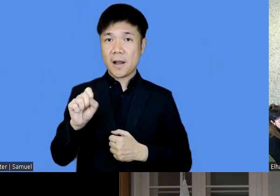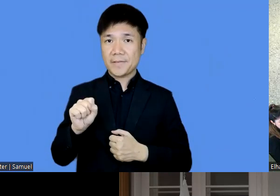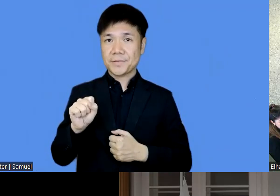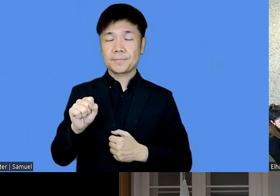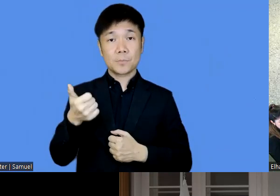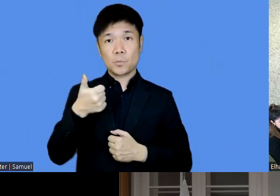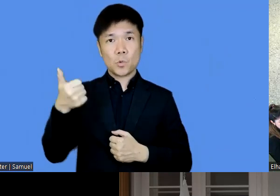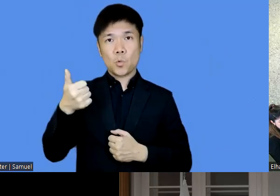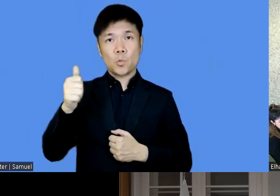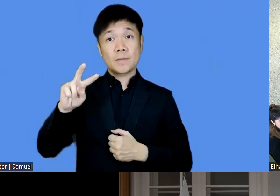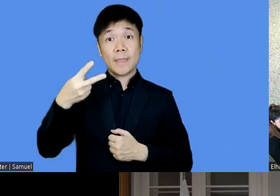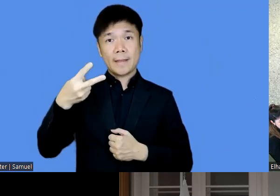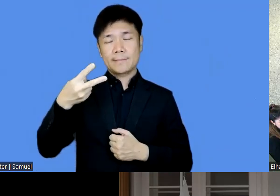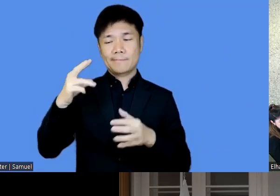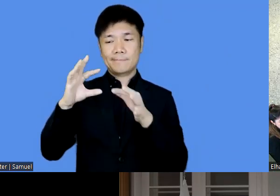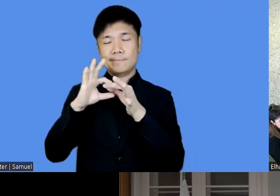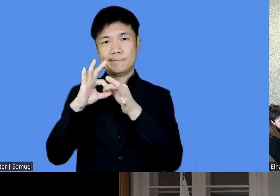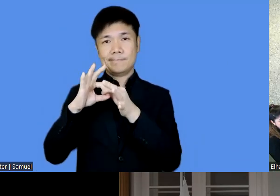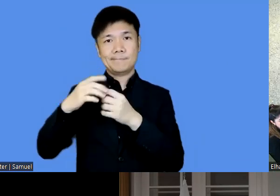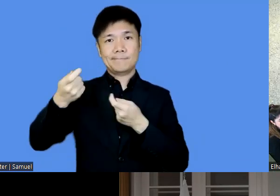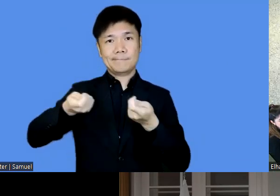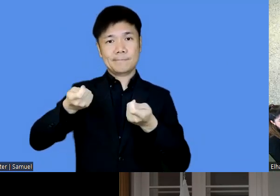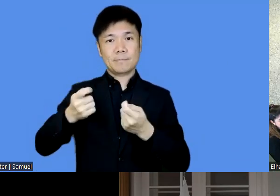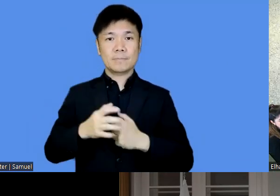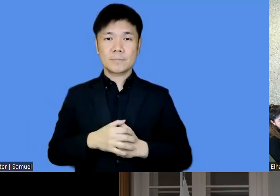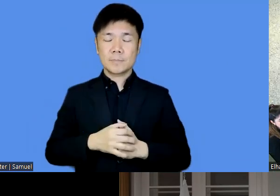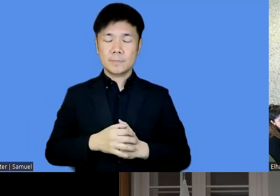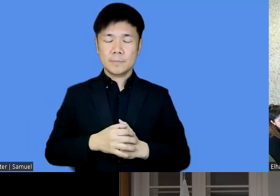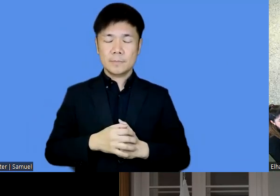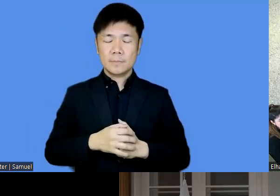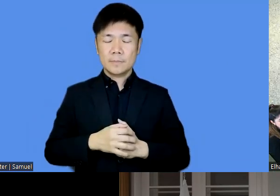cash assistance transfer values and the MEB related to it.